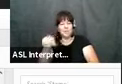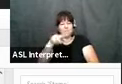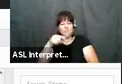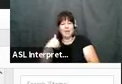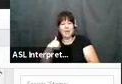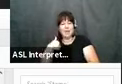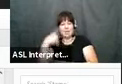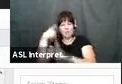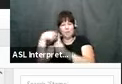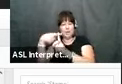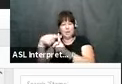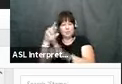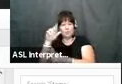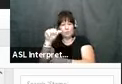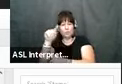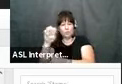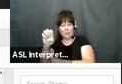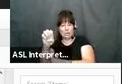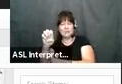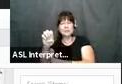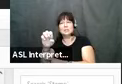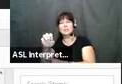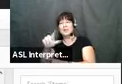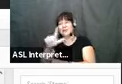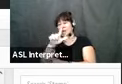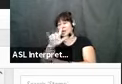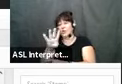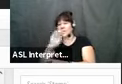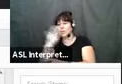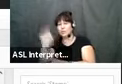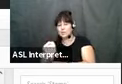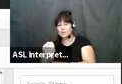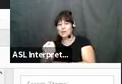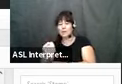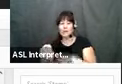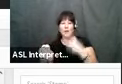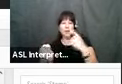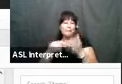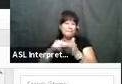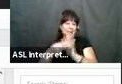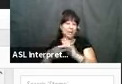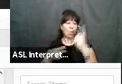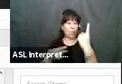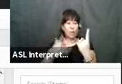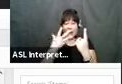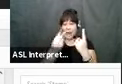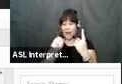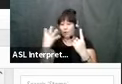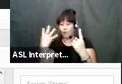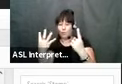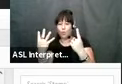the twenty four percent range, meaning that one in four people that they're testing are actually positive for covid.